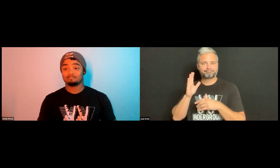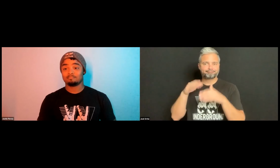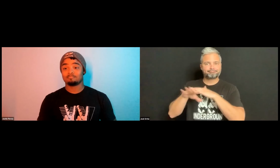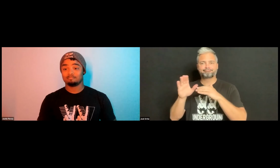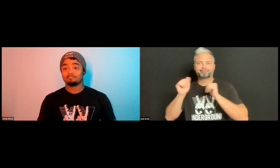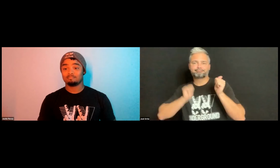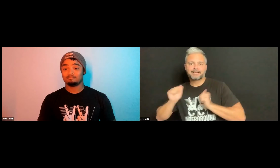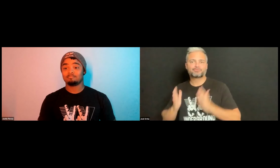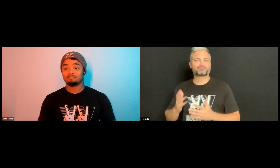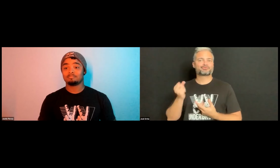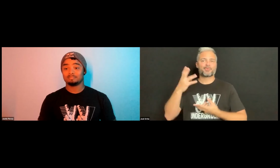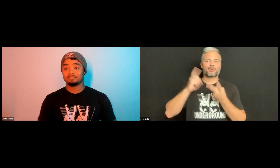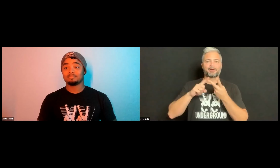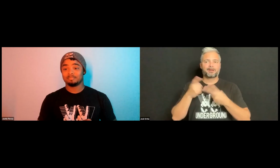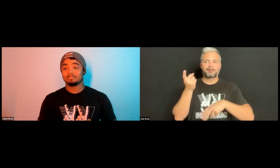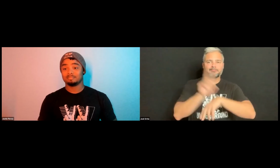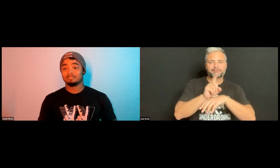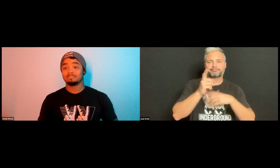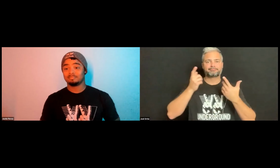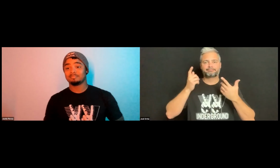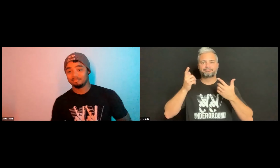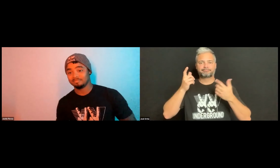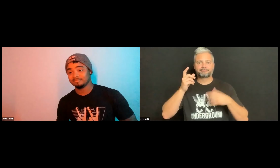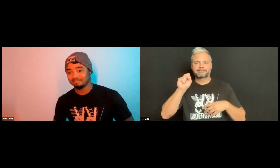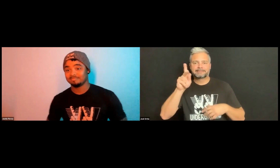and how to apply that within their performances.